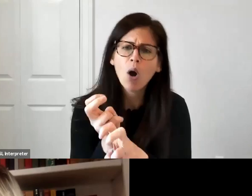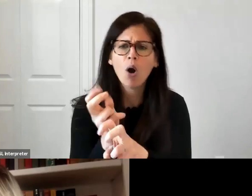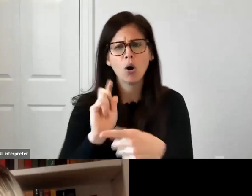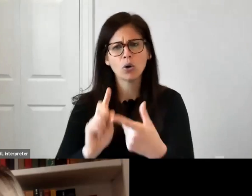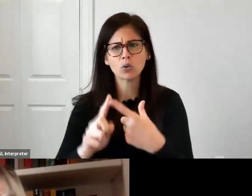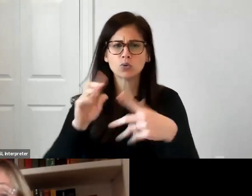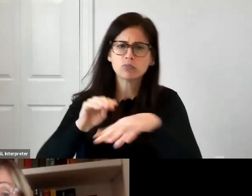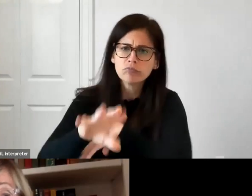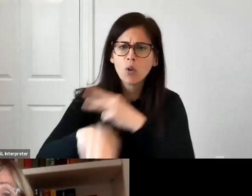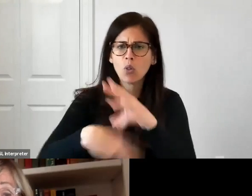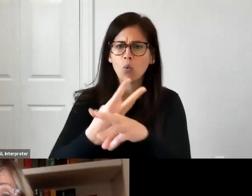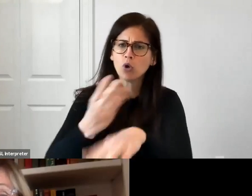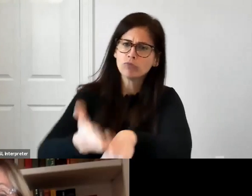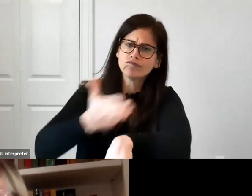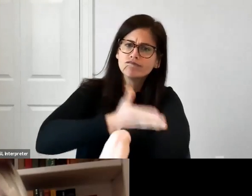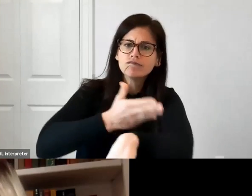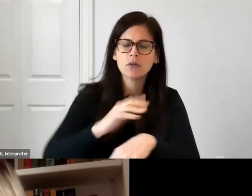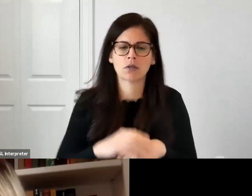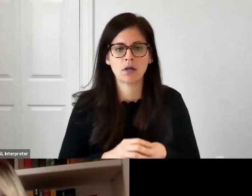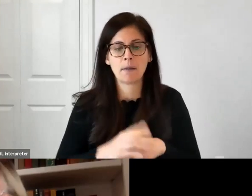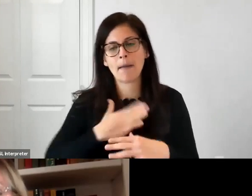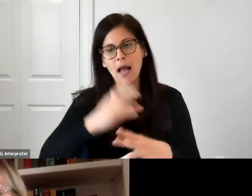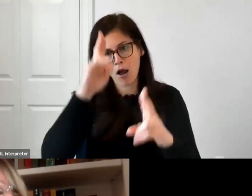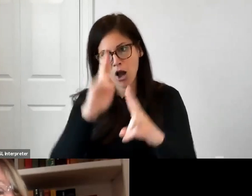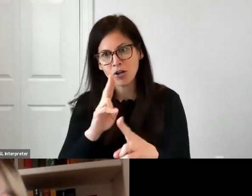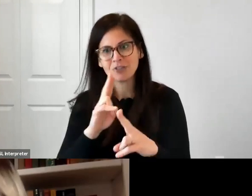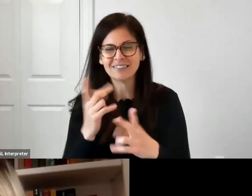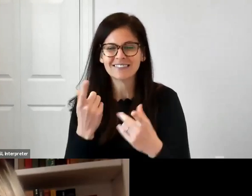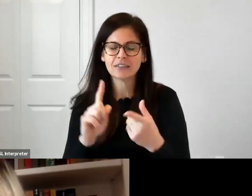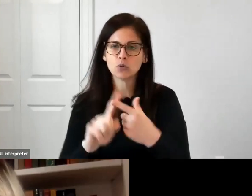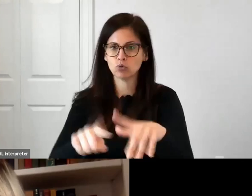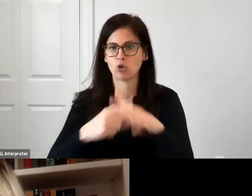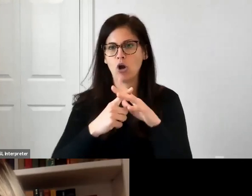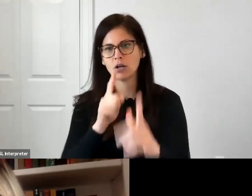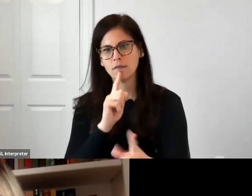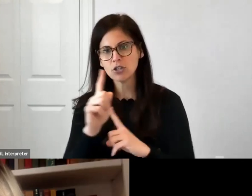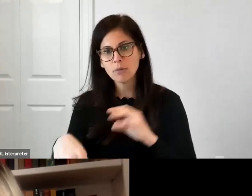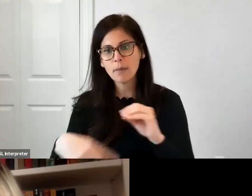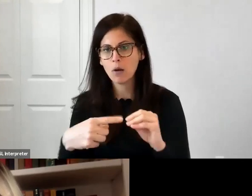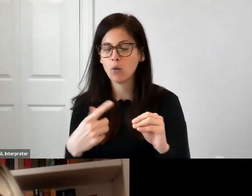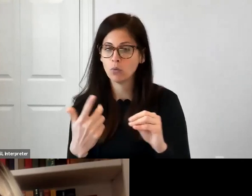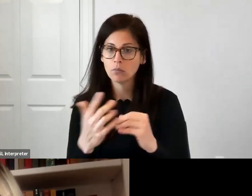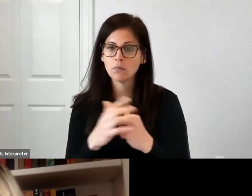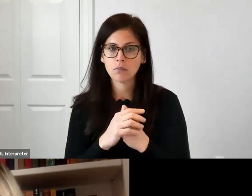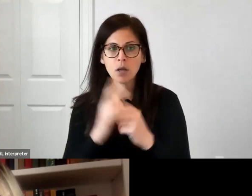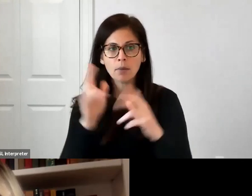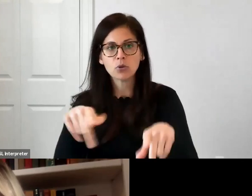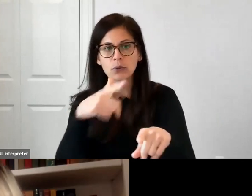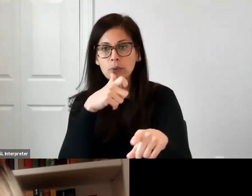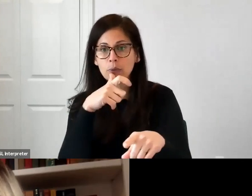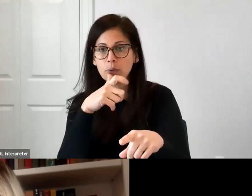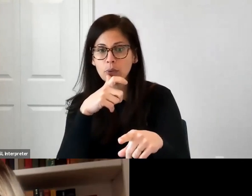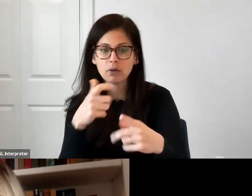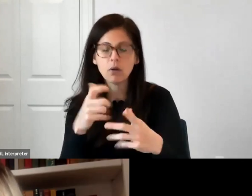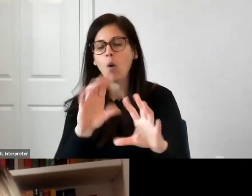And so, it is my honor to start the conversation around the person who has been, or the organization, rather,